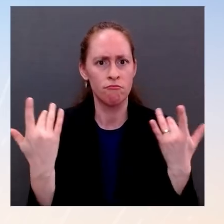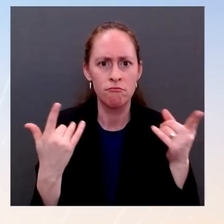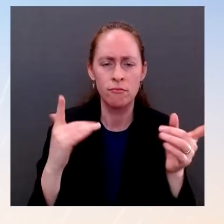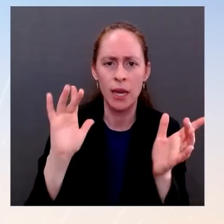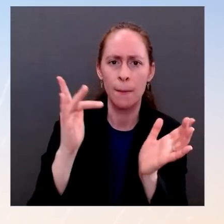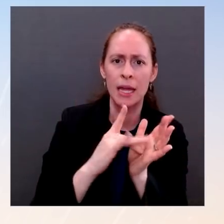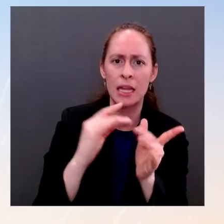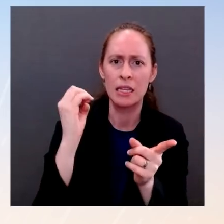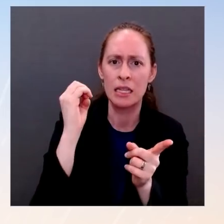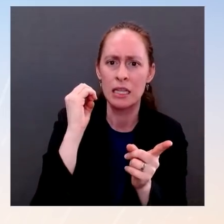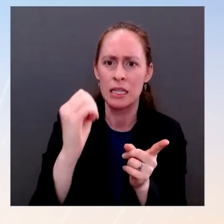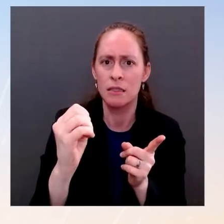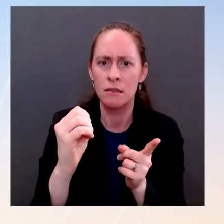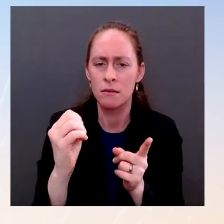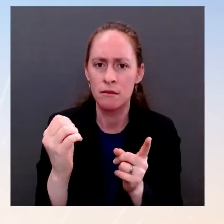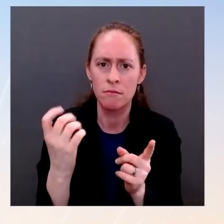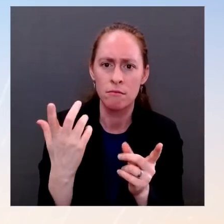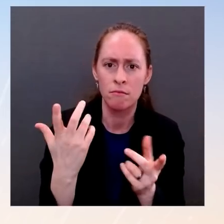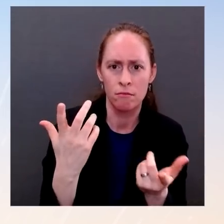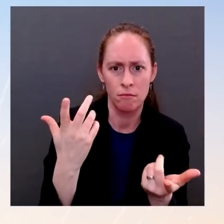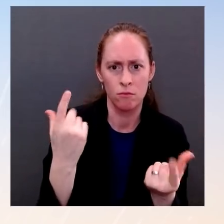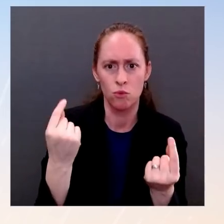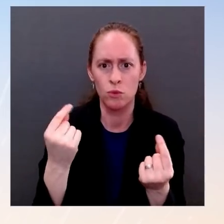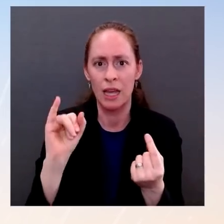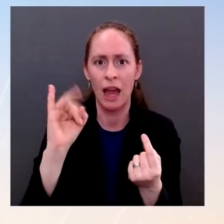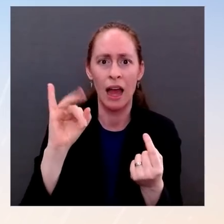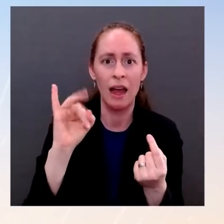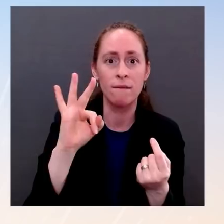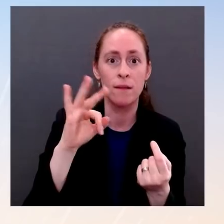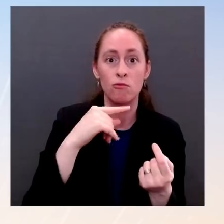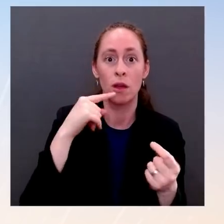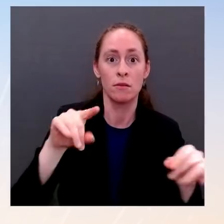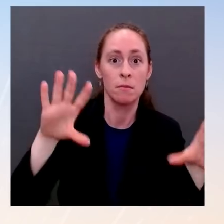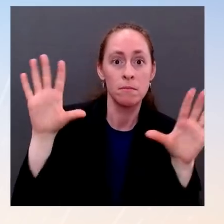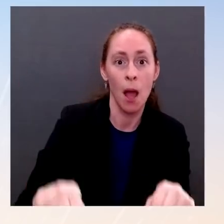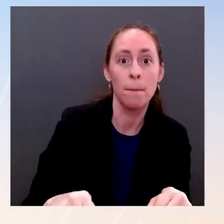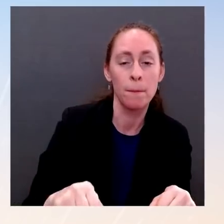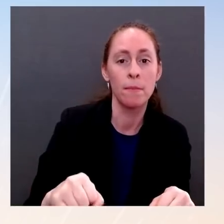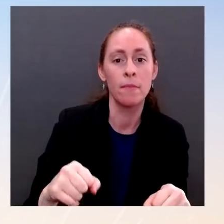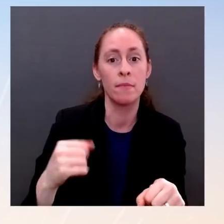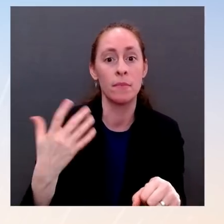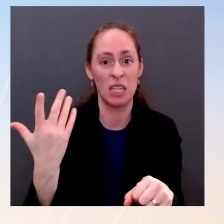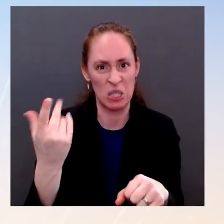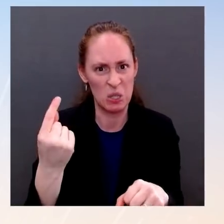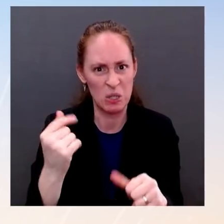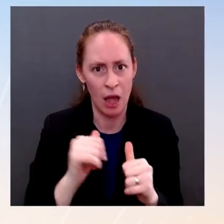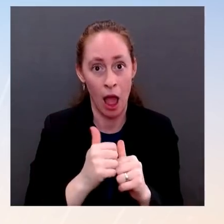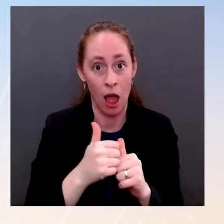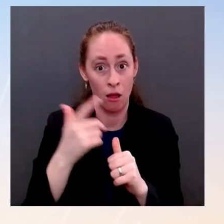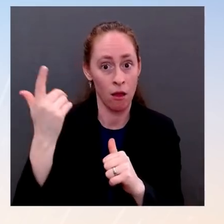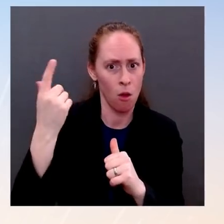Can you give any details? Was anything concrete agreed to? Were there any promises made? What does the "collaborative approach"